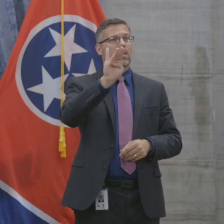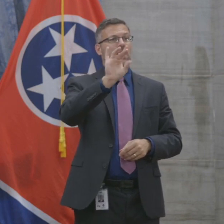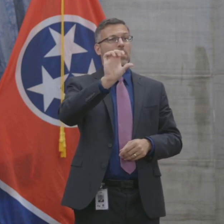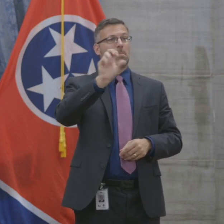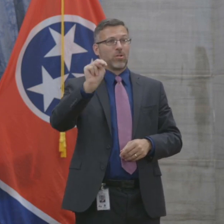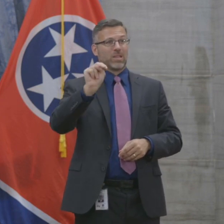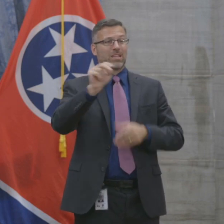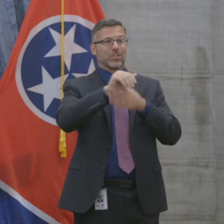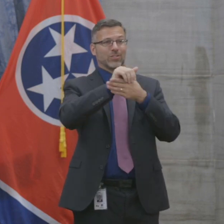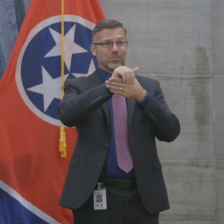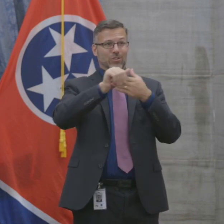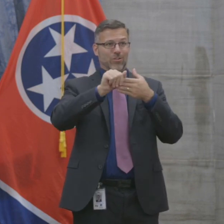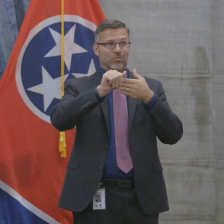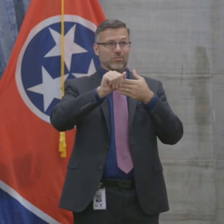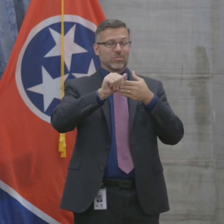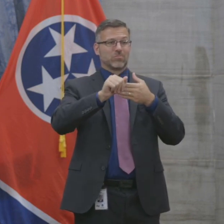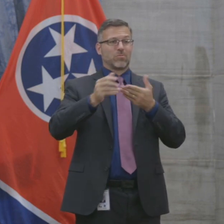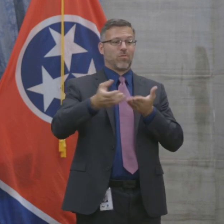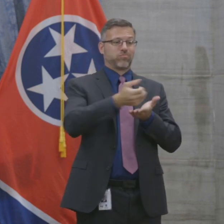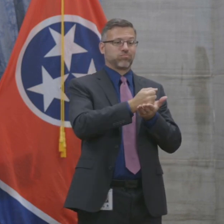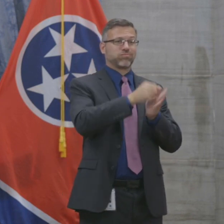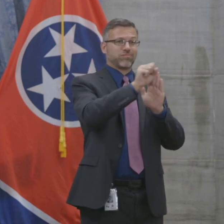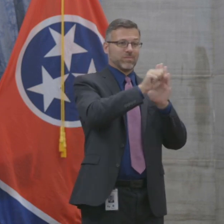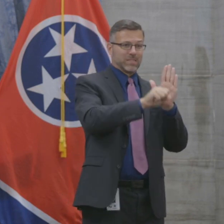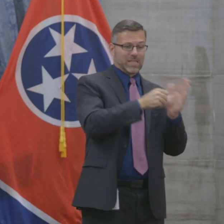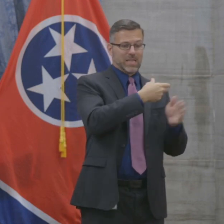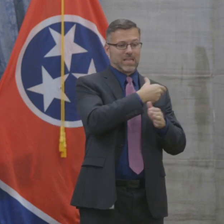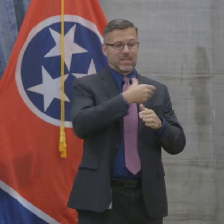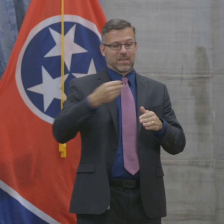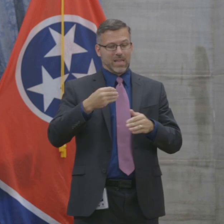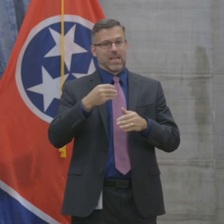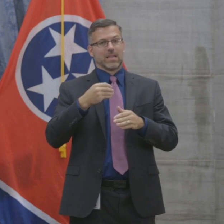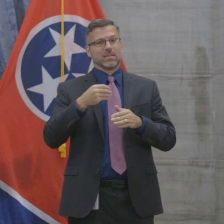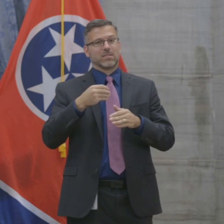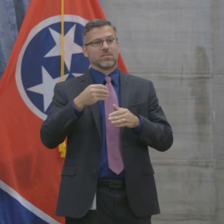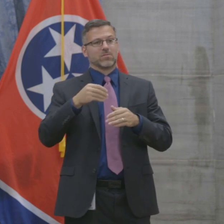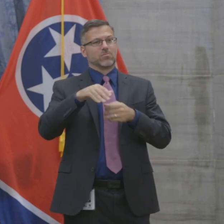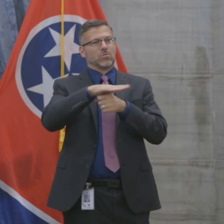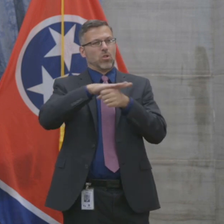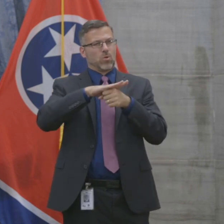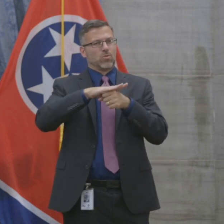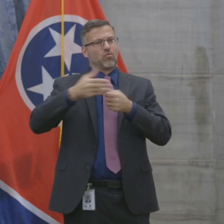those visitors generated a record high $23 billion in